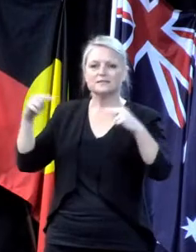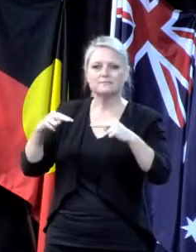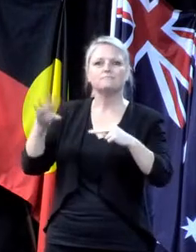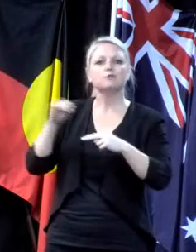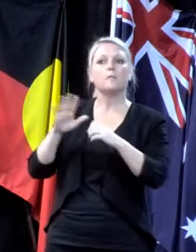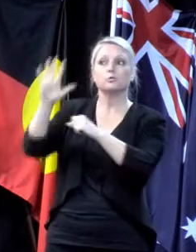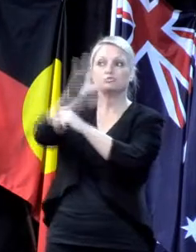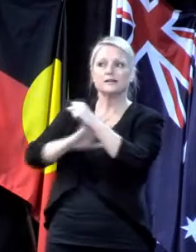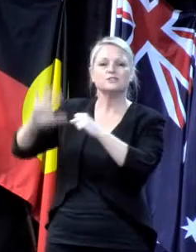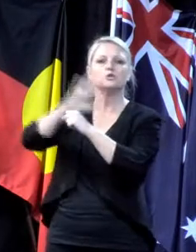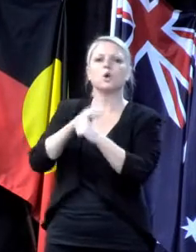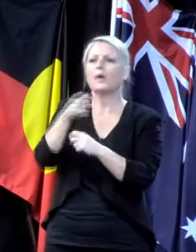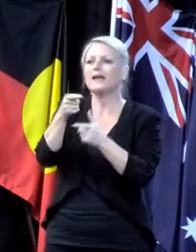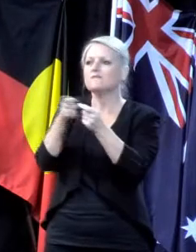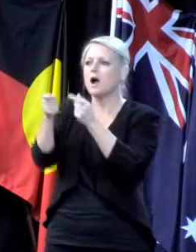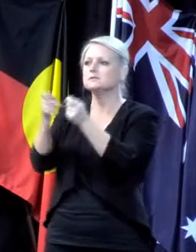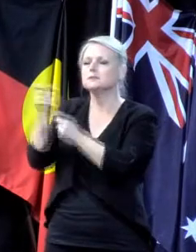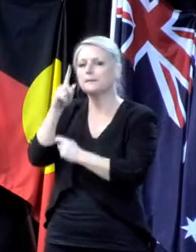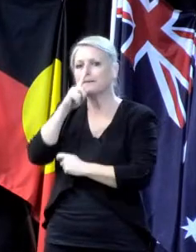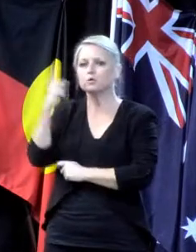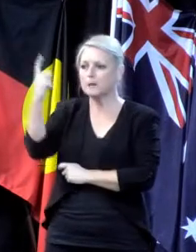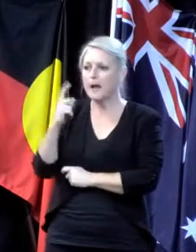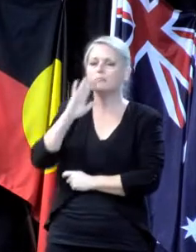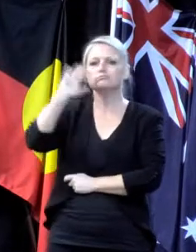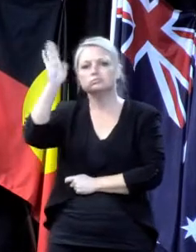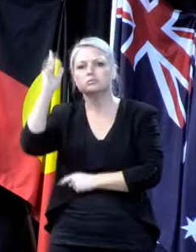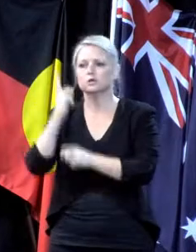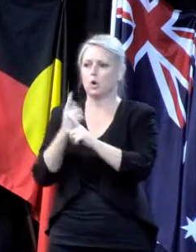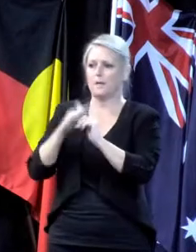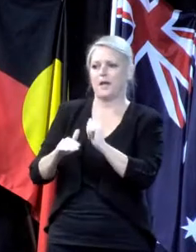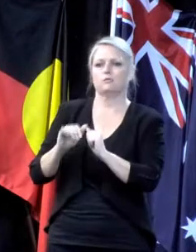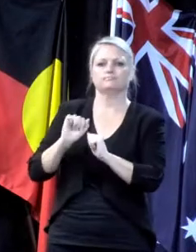our people to come and speak to us about correct culture and correct priority calls.